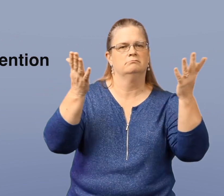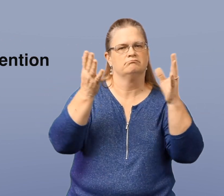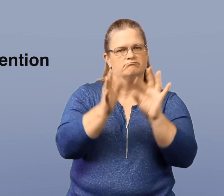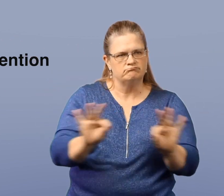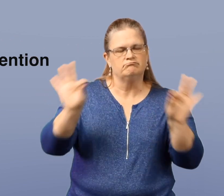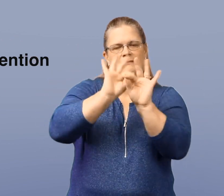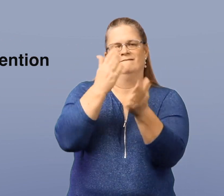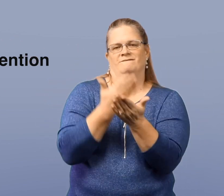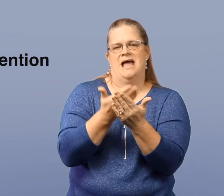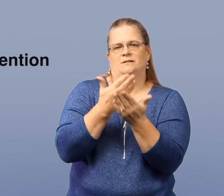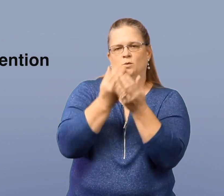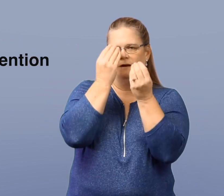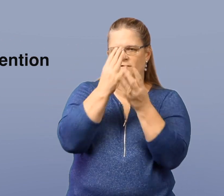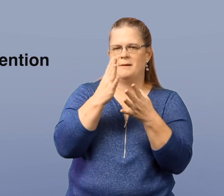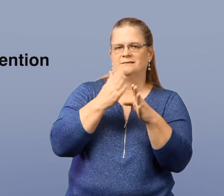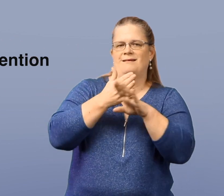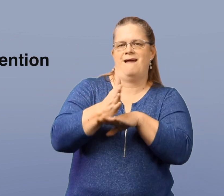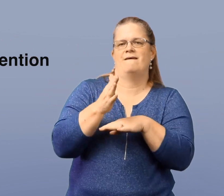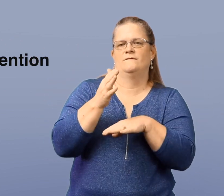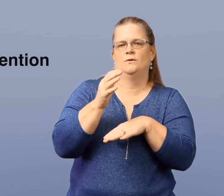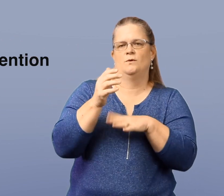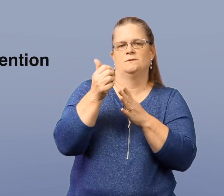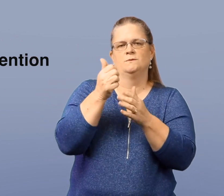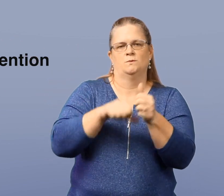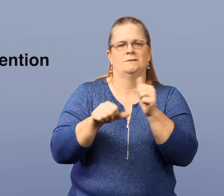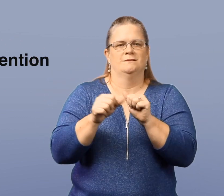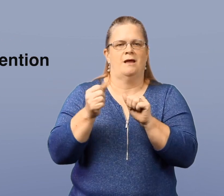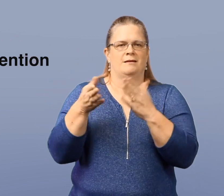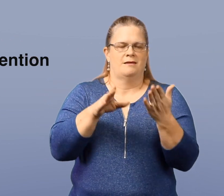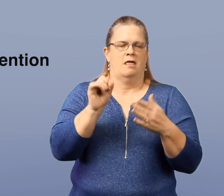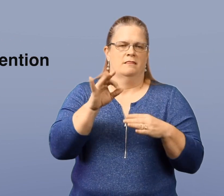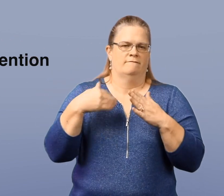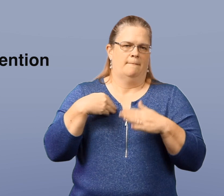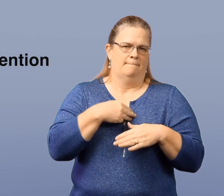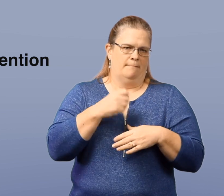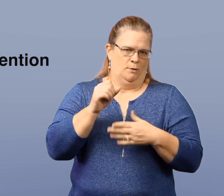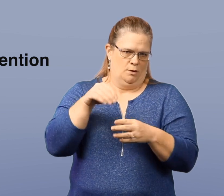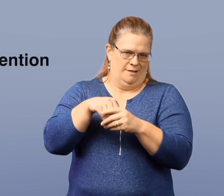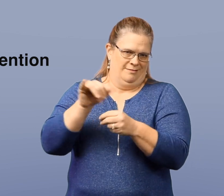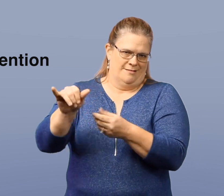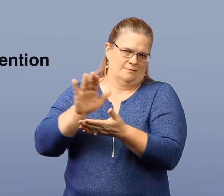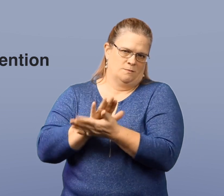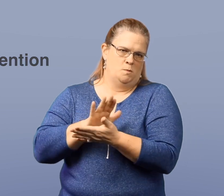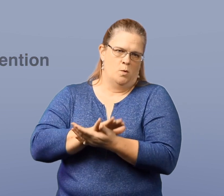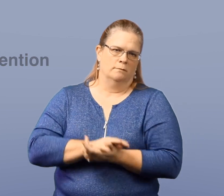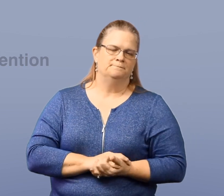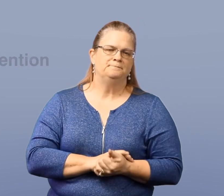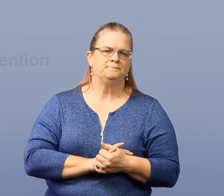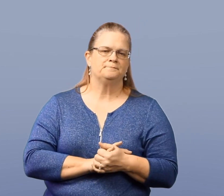and disseminate factual information after the suicide death of a member of a school community.